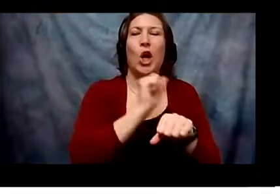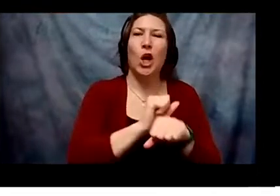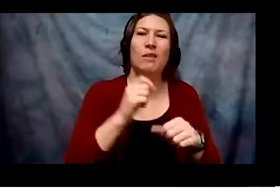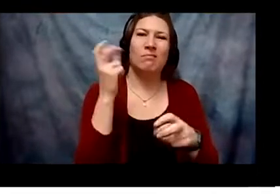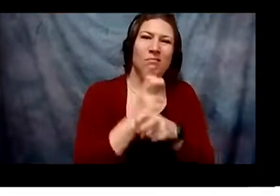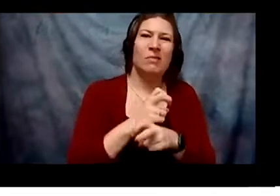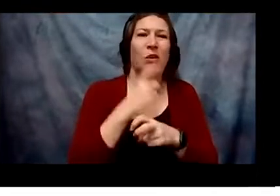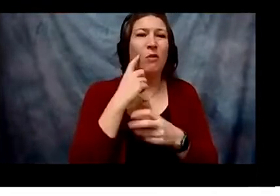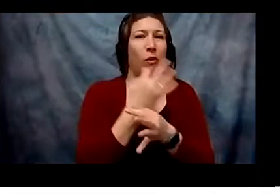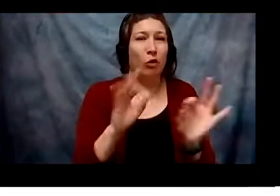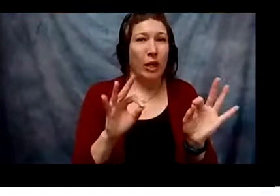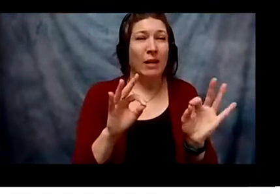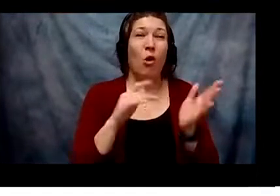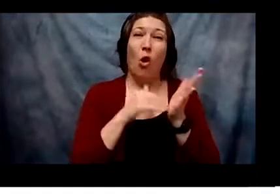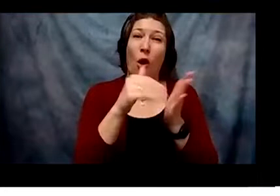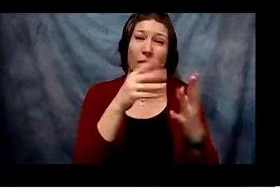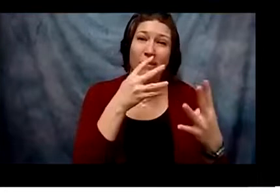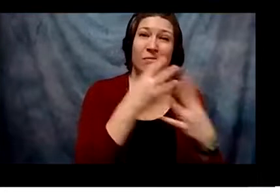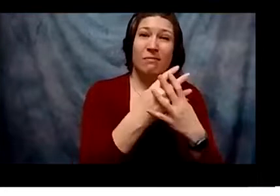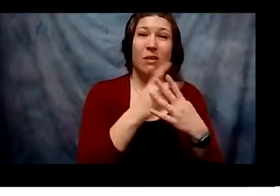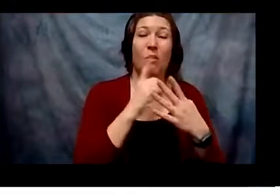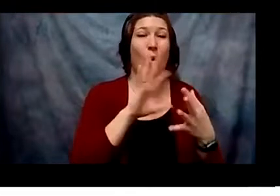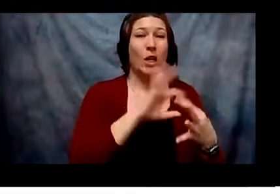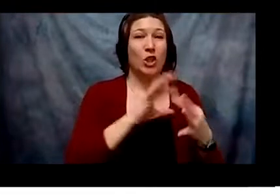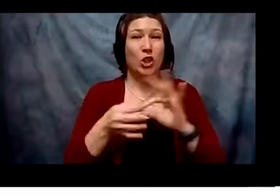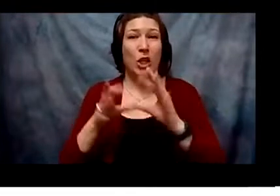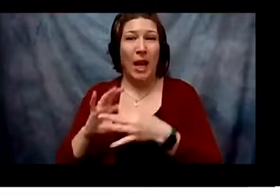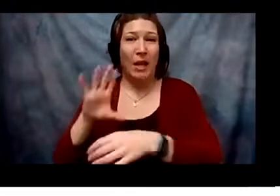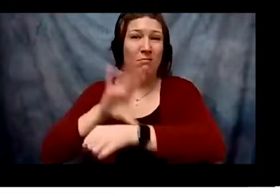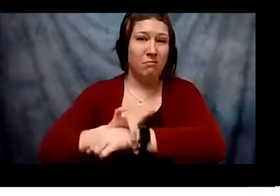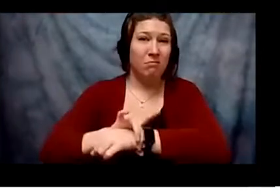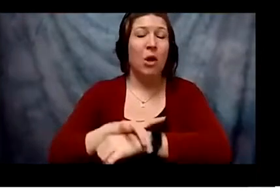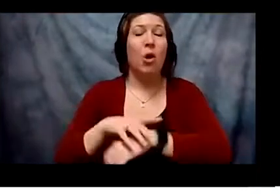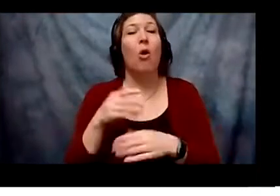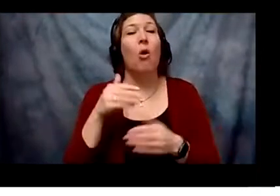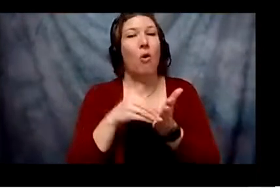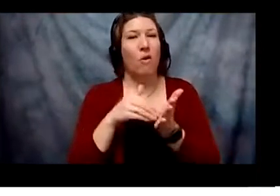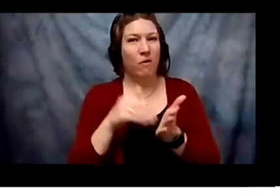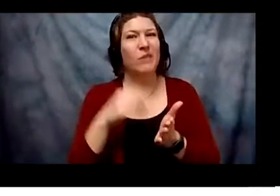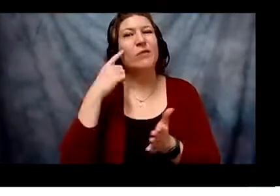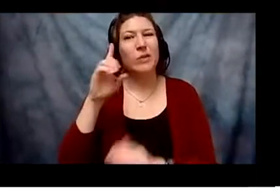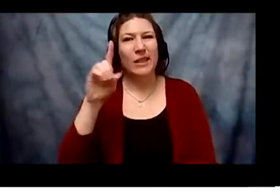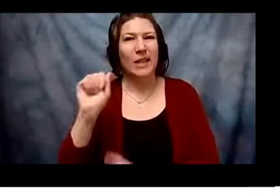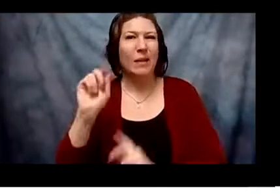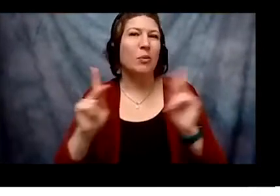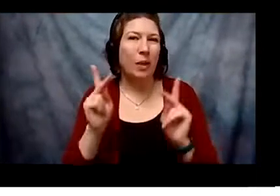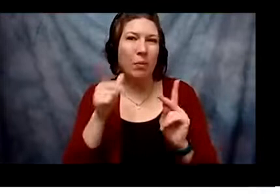are kept in cages. That harsh treatment often was for disabled people in poverty.